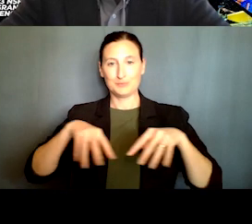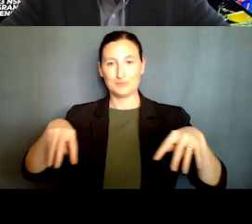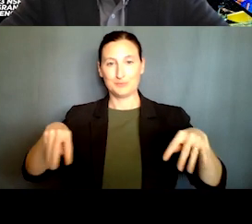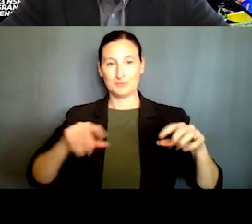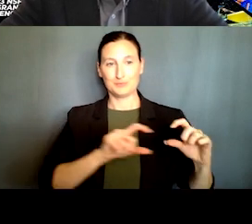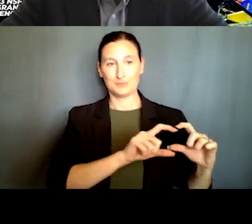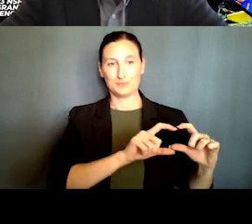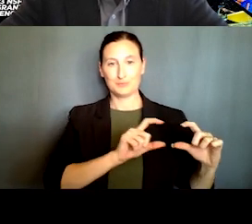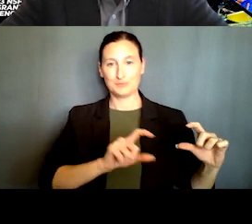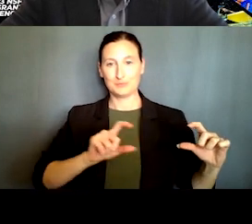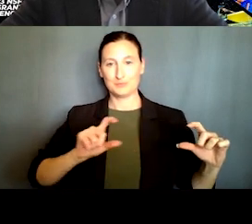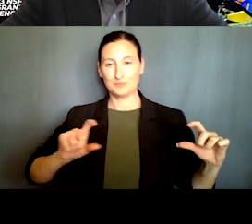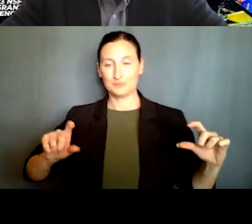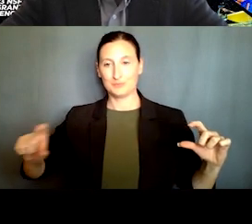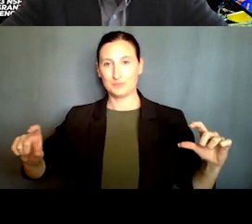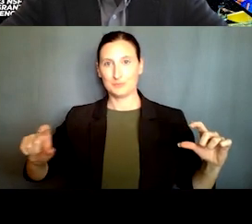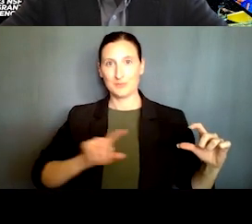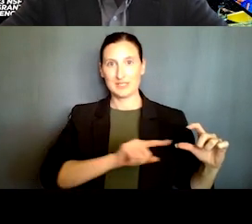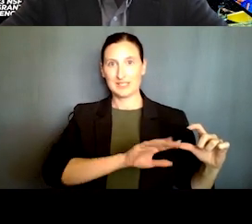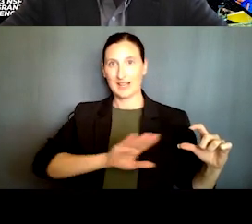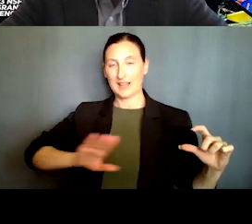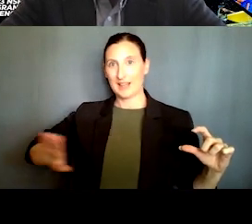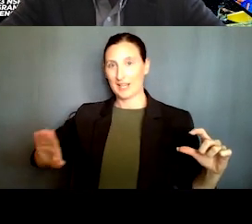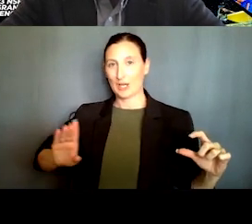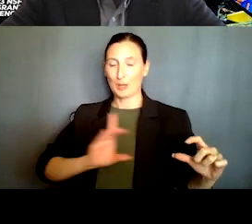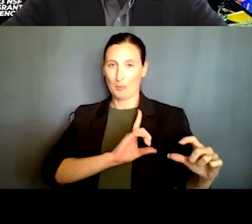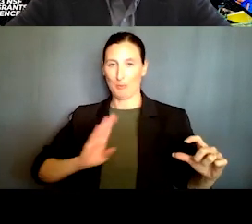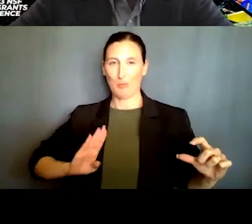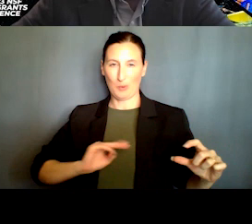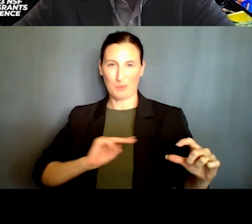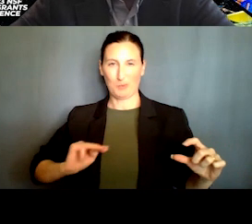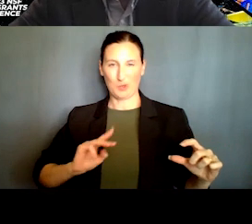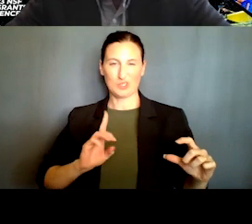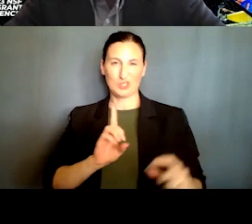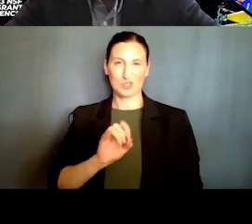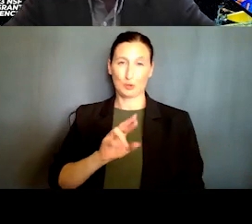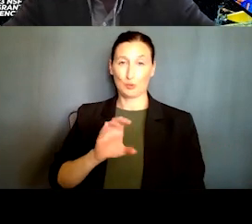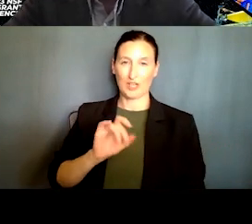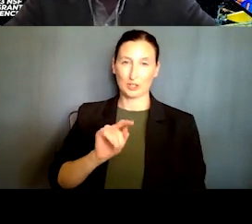are all the directorates. There's 10 directorates, two of them are business oriented and